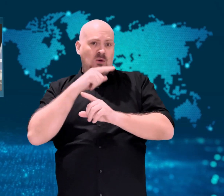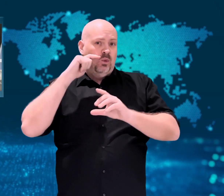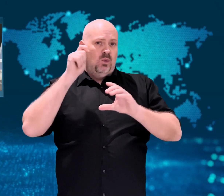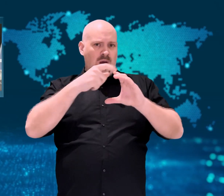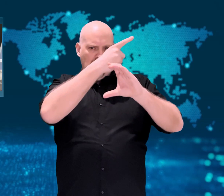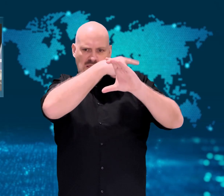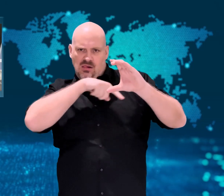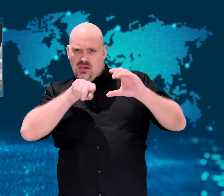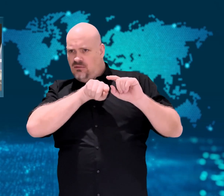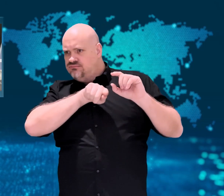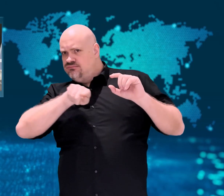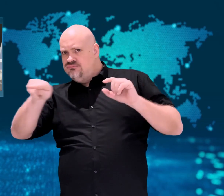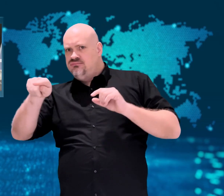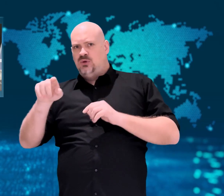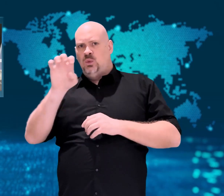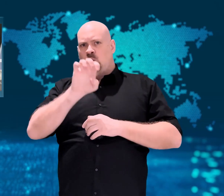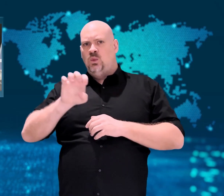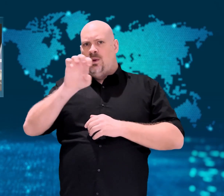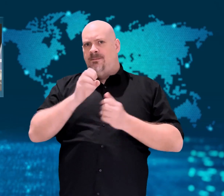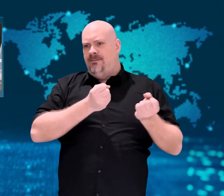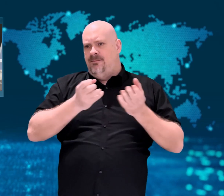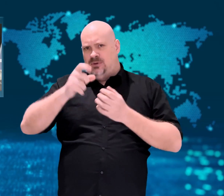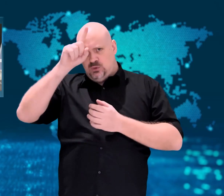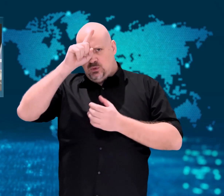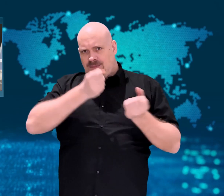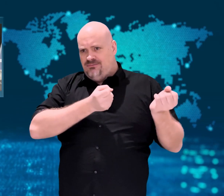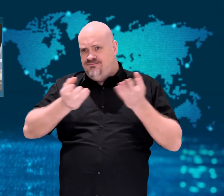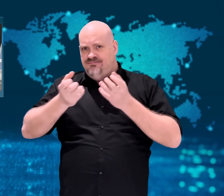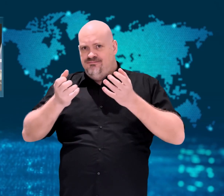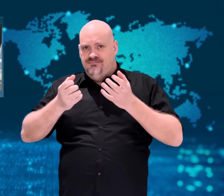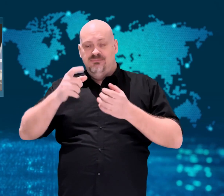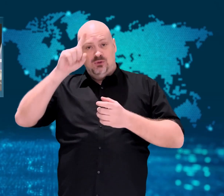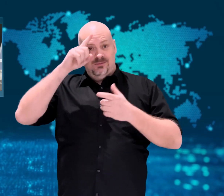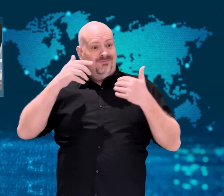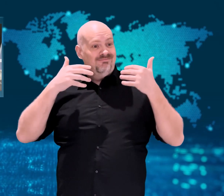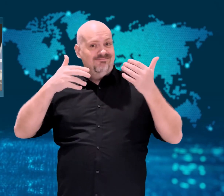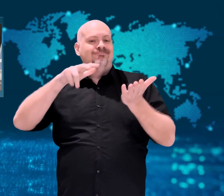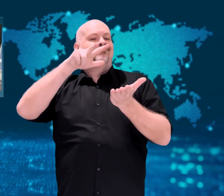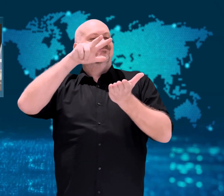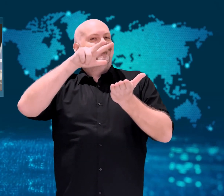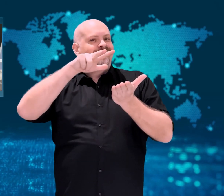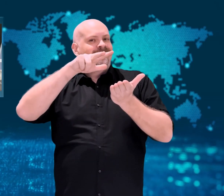Germany while circumventing Ukraine.